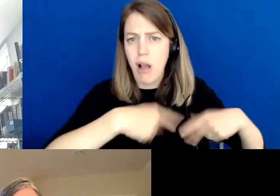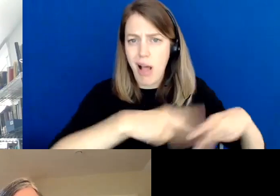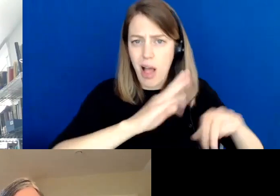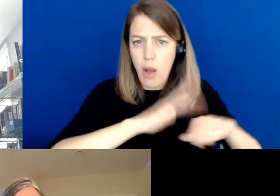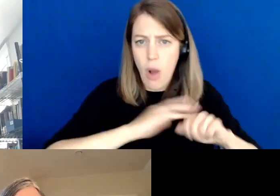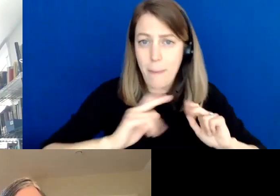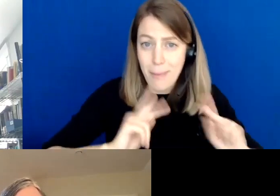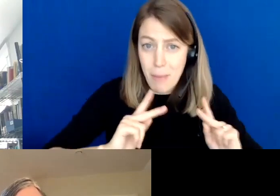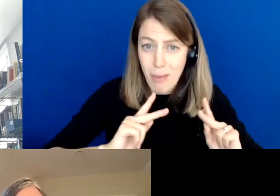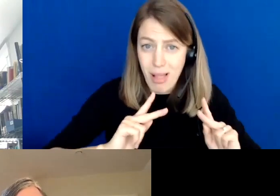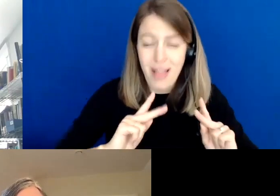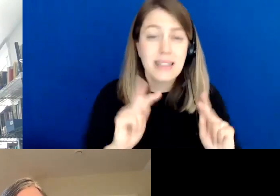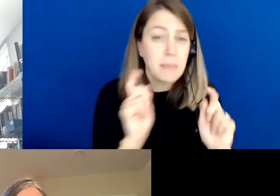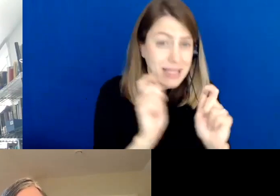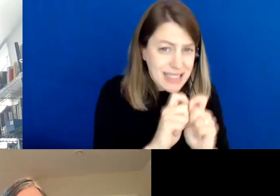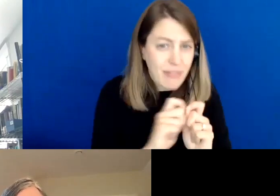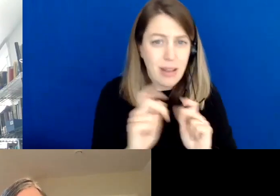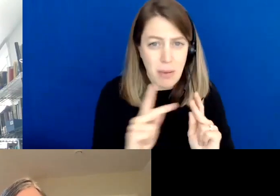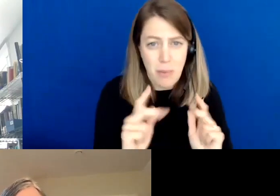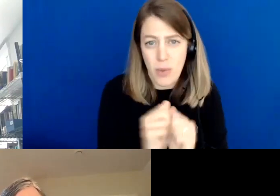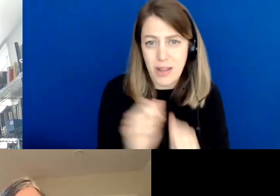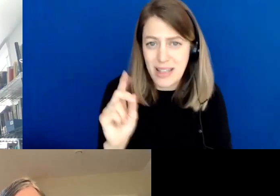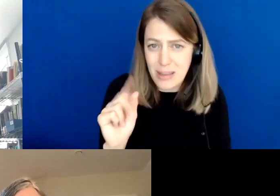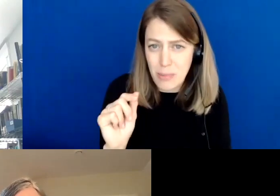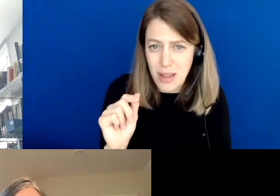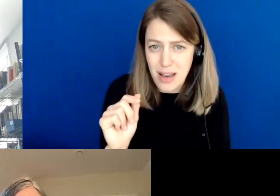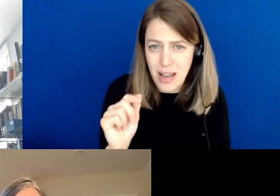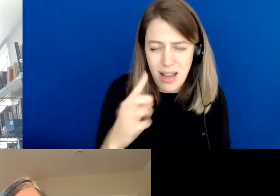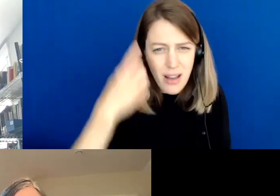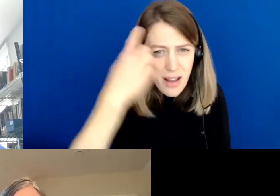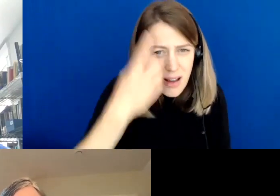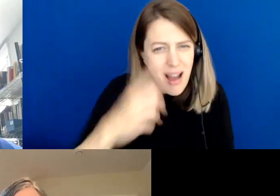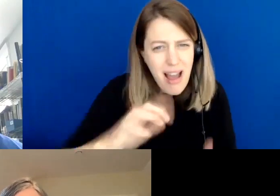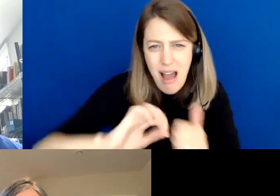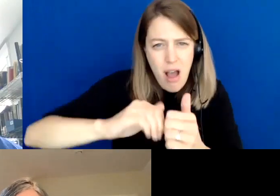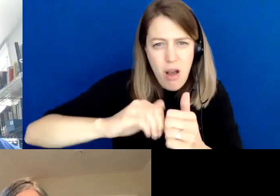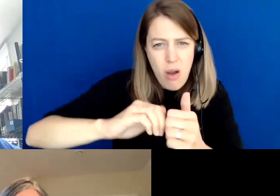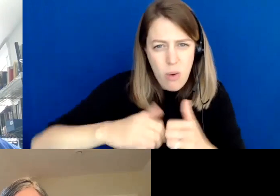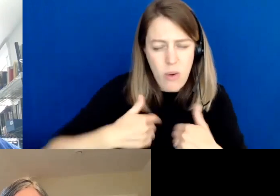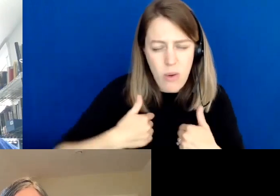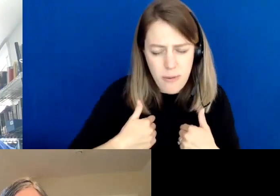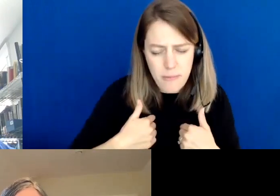When I was engaged in a lot of conversations,